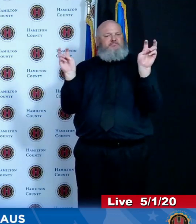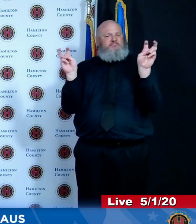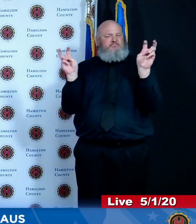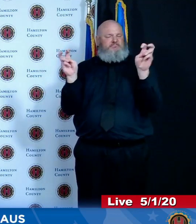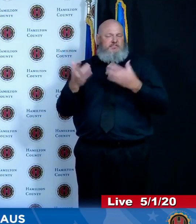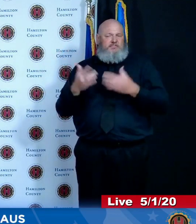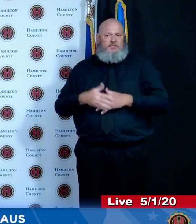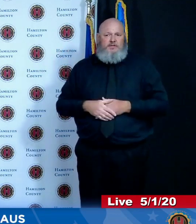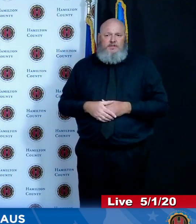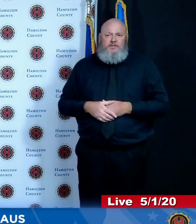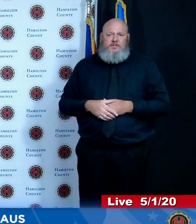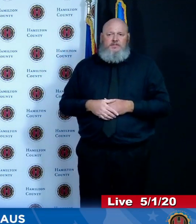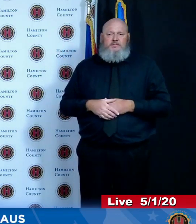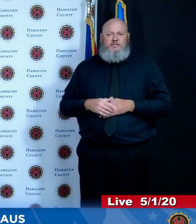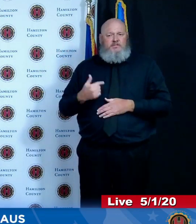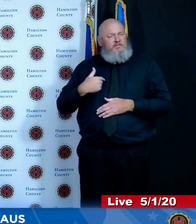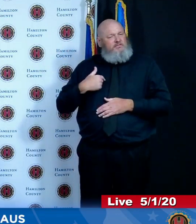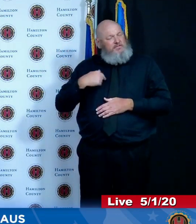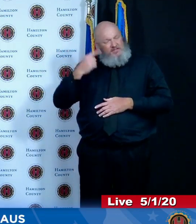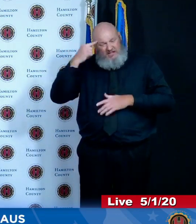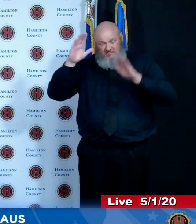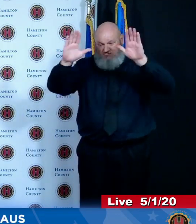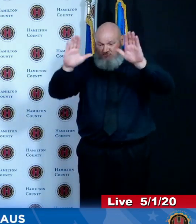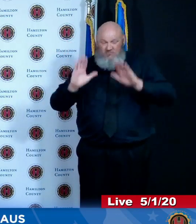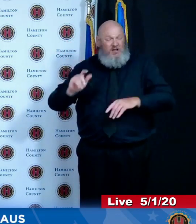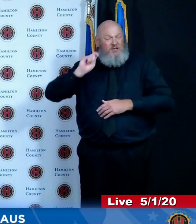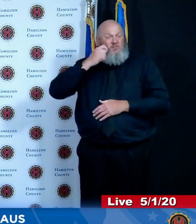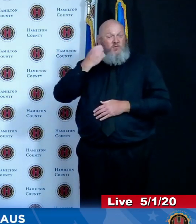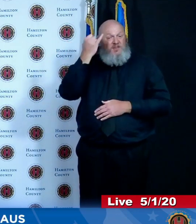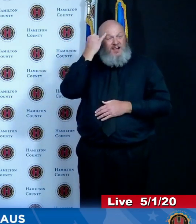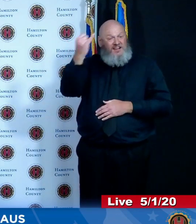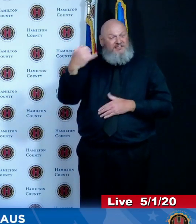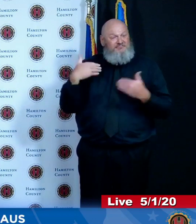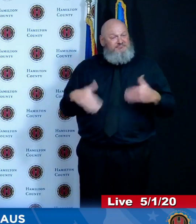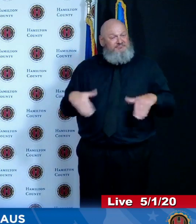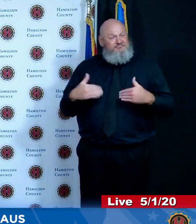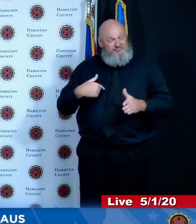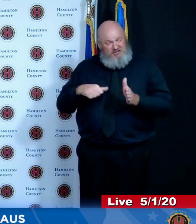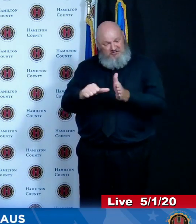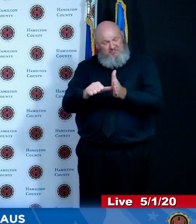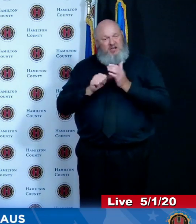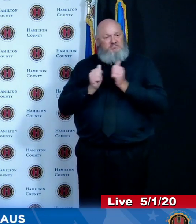creative way to address the social distancing issue so with that Bridget I think we're ready to go to questions from the press